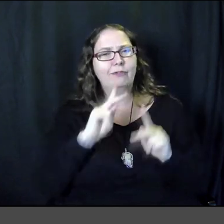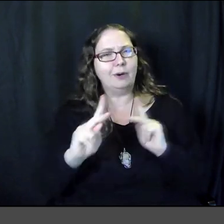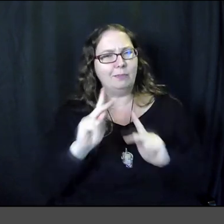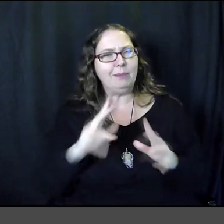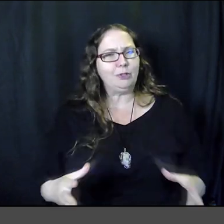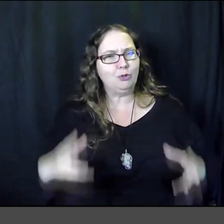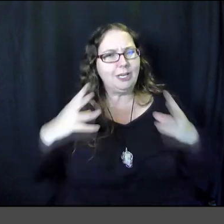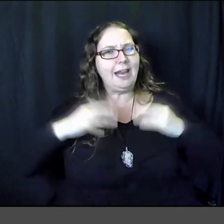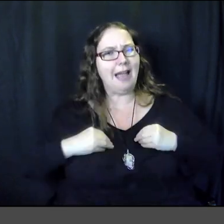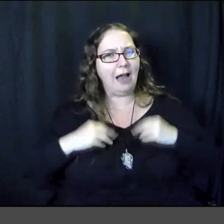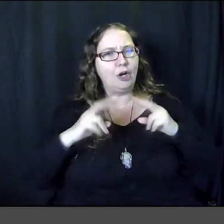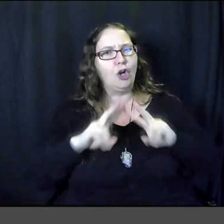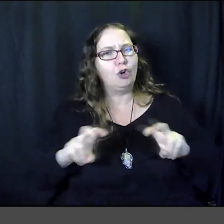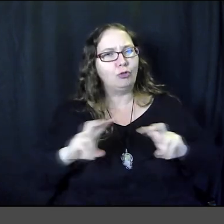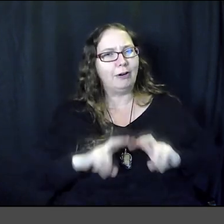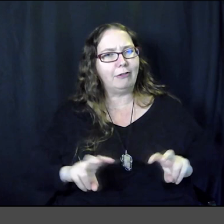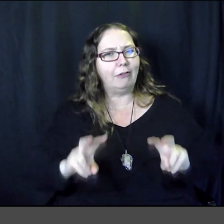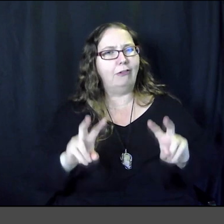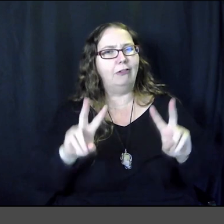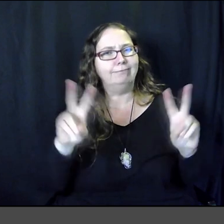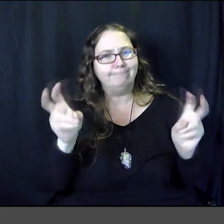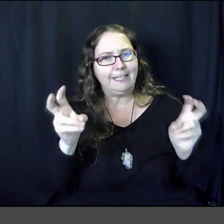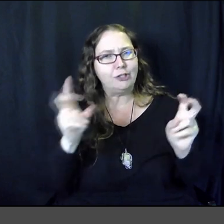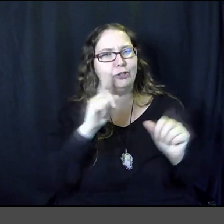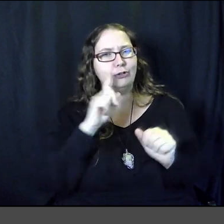AND GLOBALLY? SO THAT'S A BIG QUESTION.